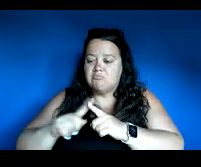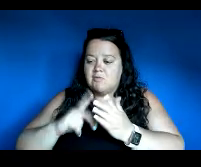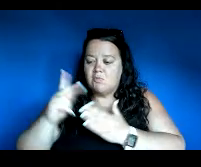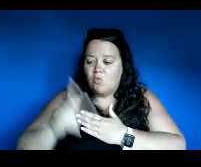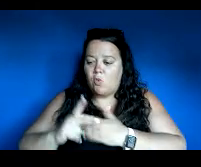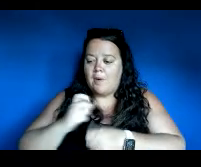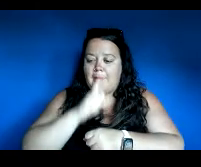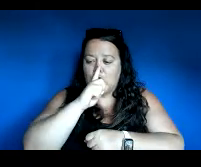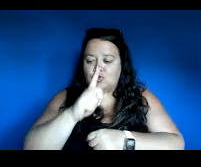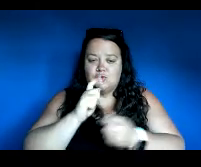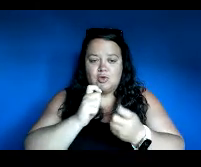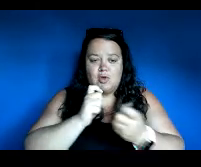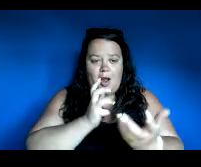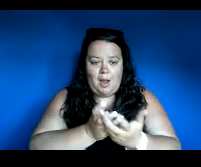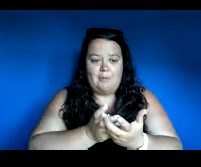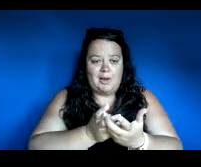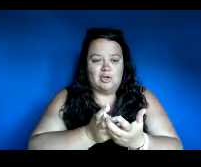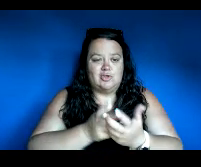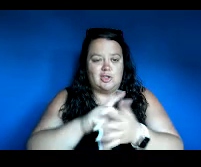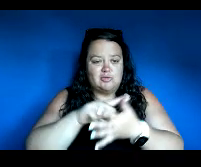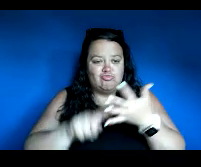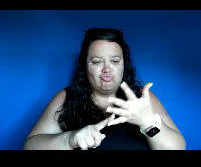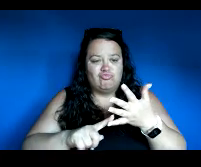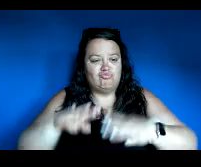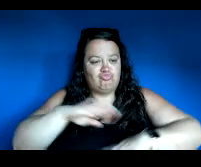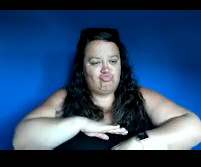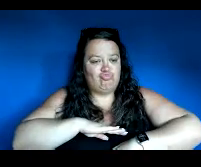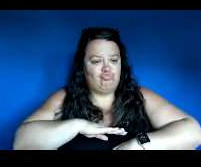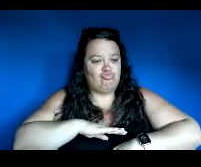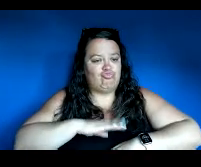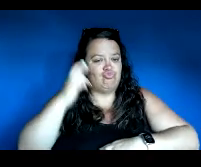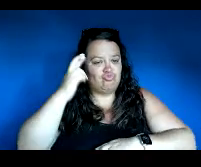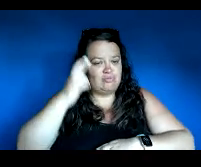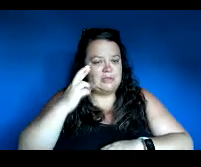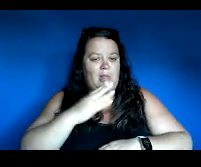that those accommodations sort of meet that standard of reasonable and appropriate.